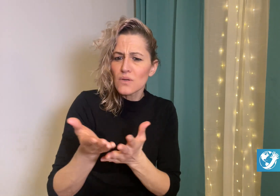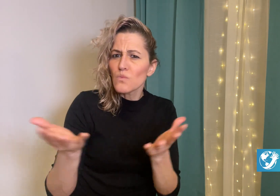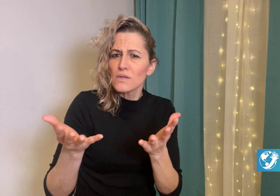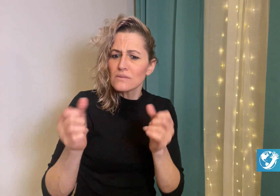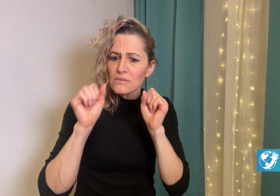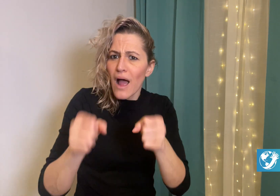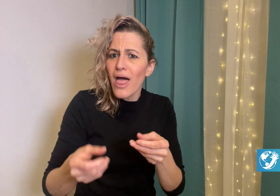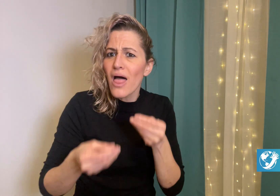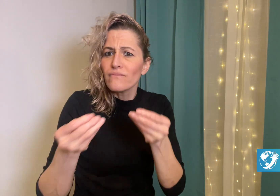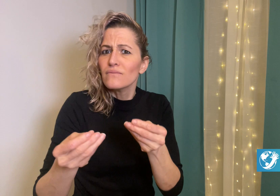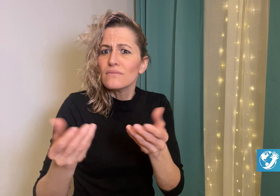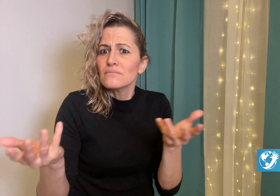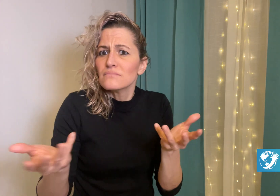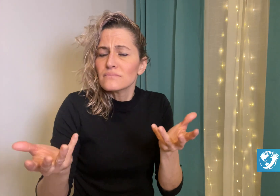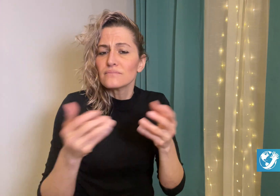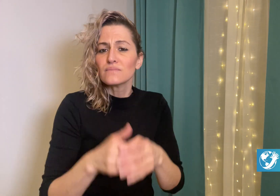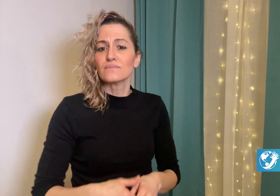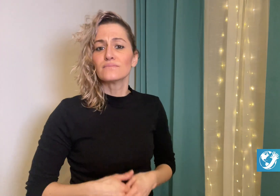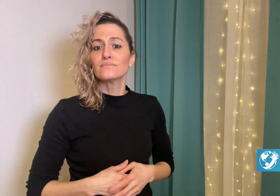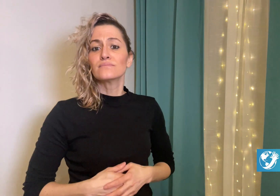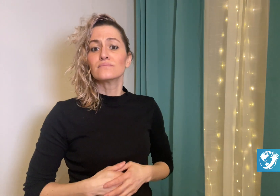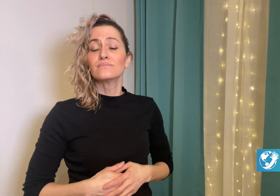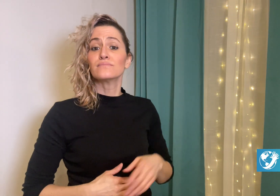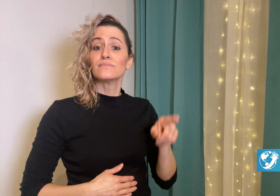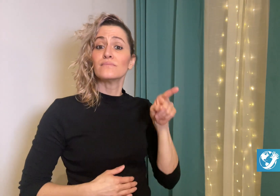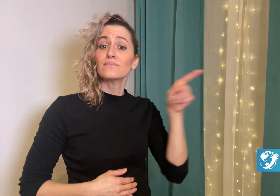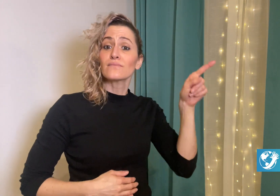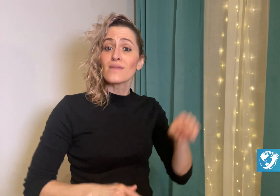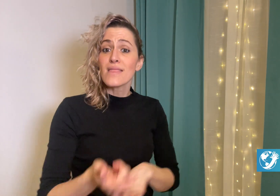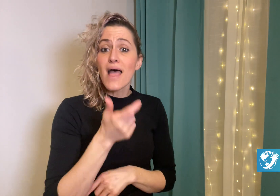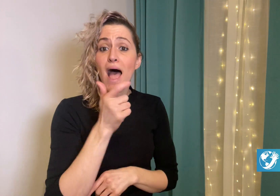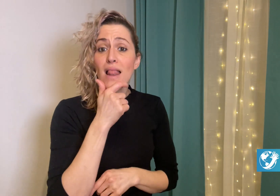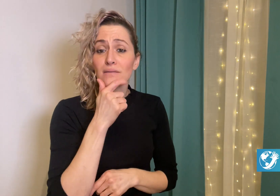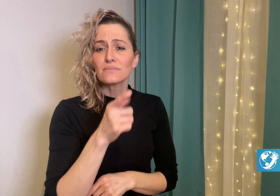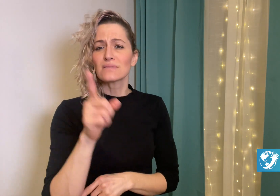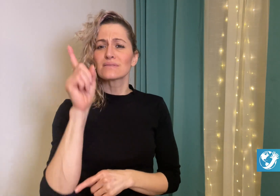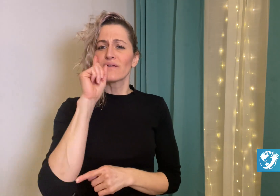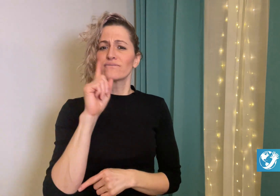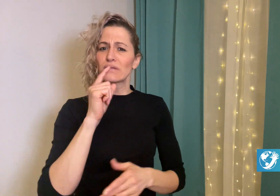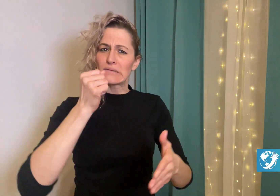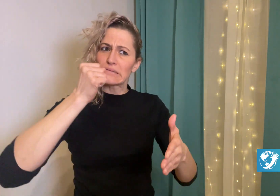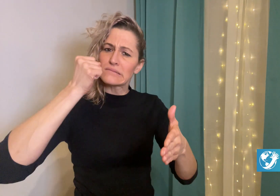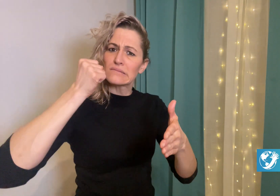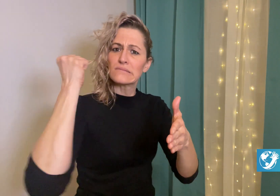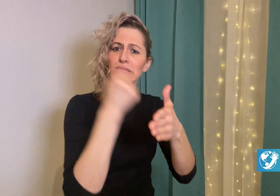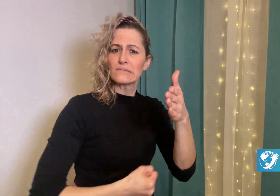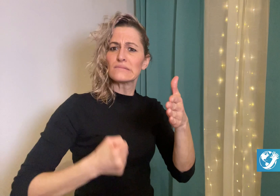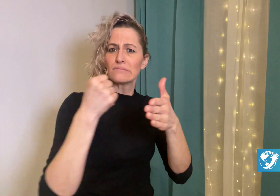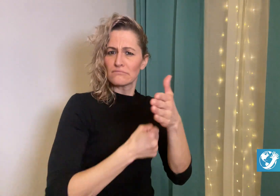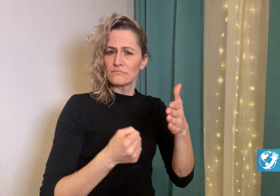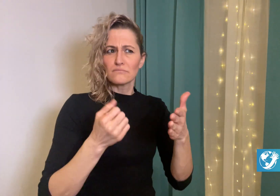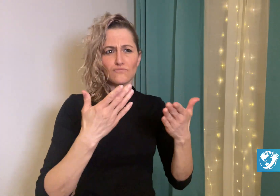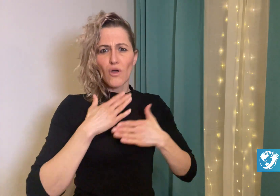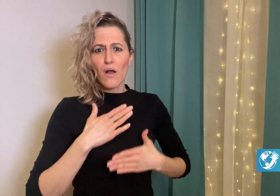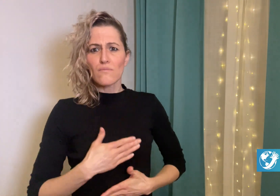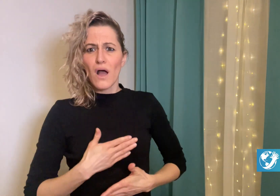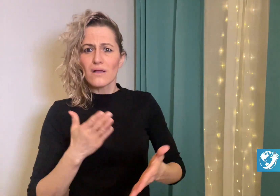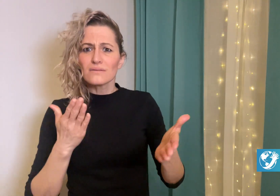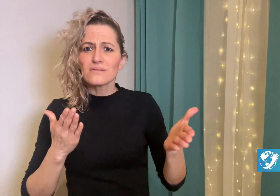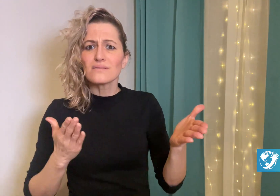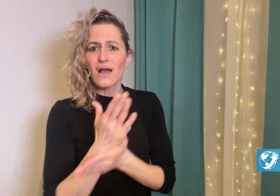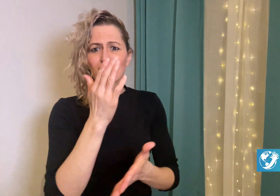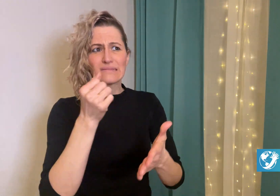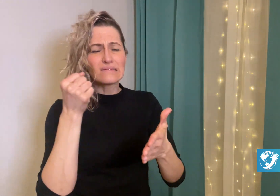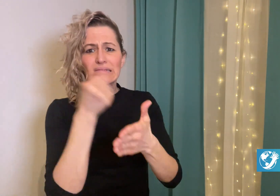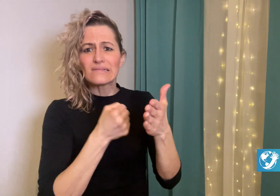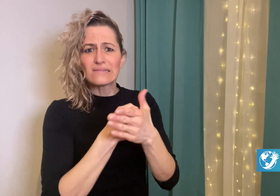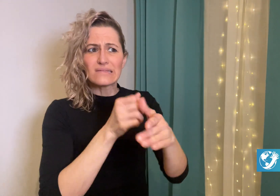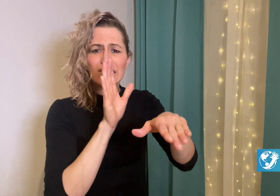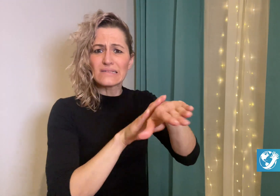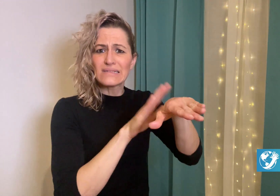in prison receive? In England, Deaf rights advocates are concerned